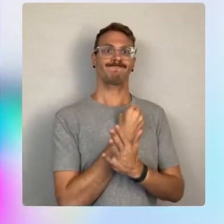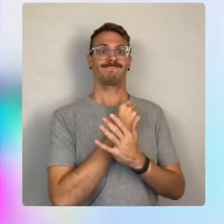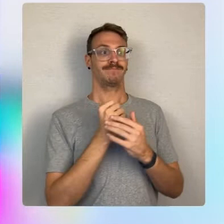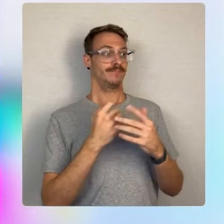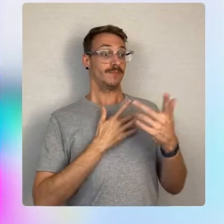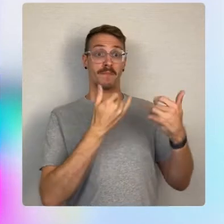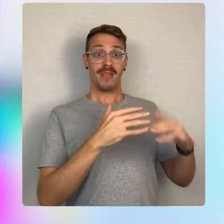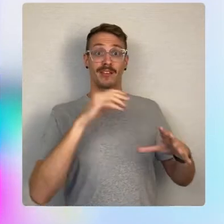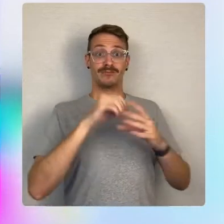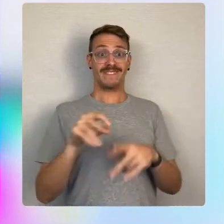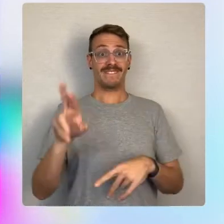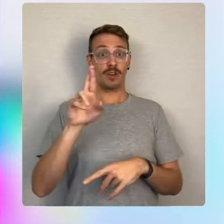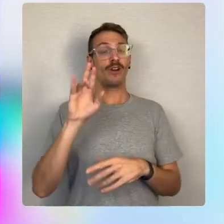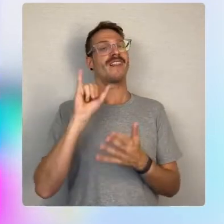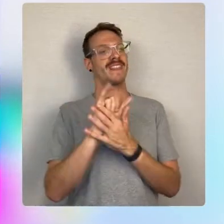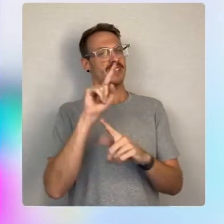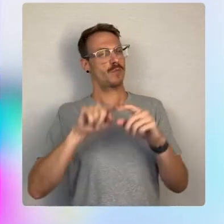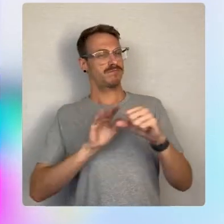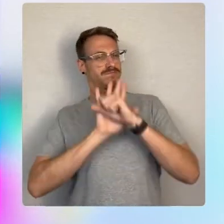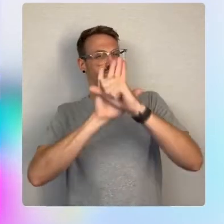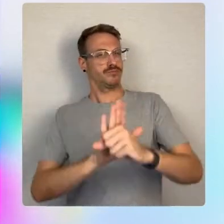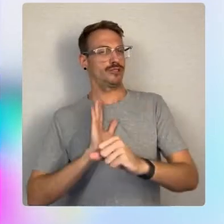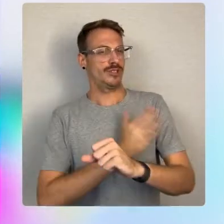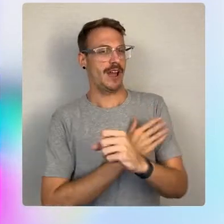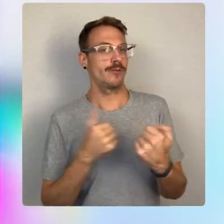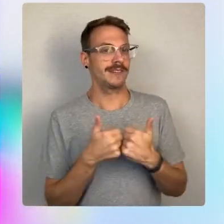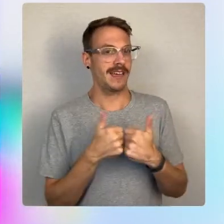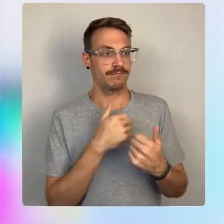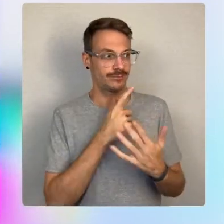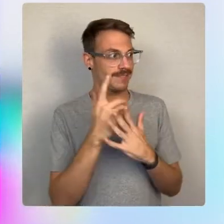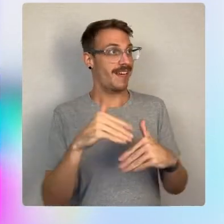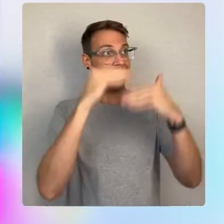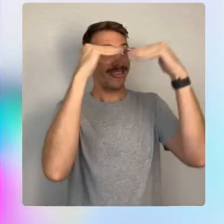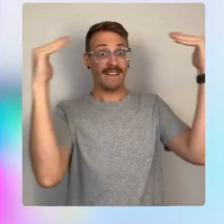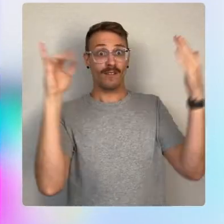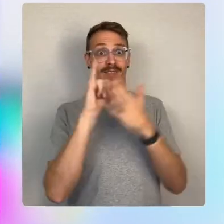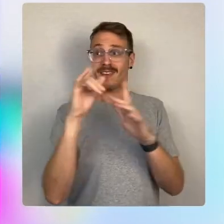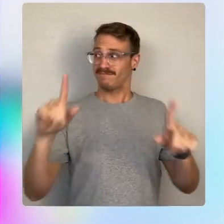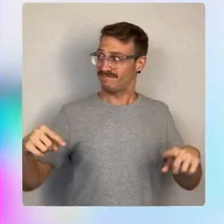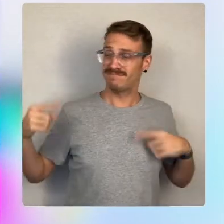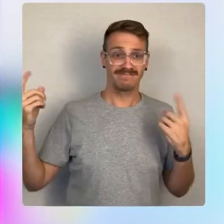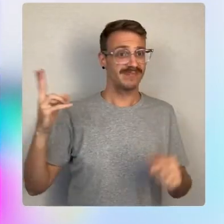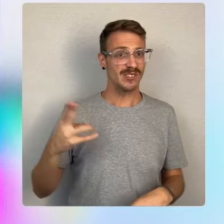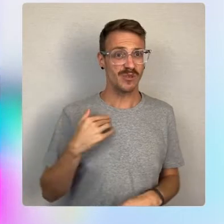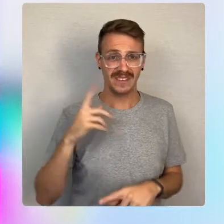and that's what really drives our game to a level that, you know, historically, you haven't been able to do